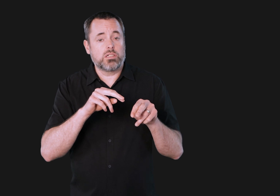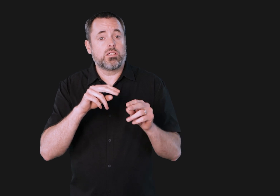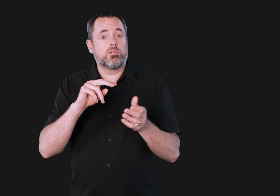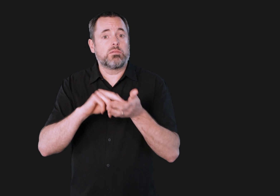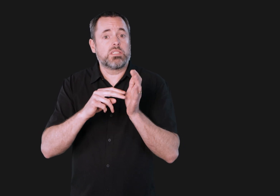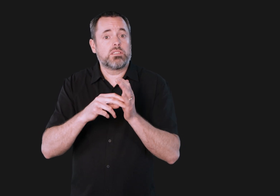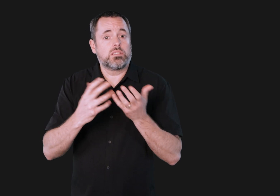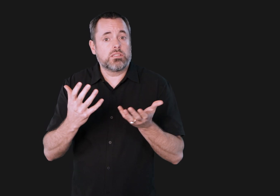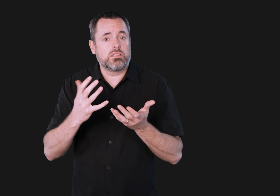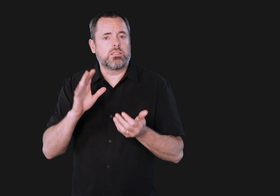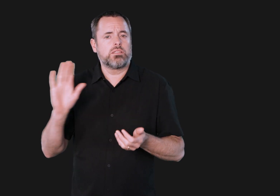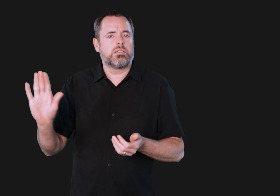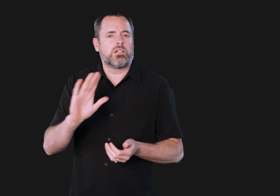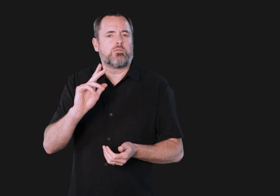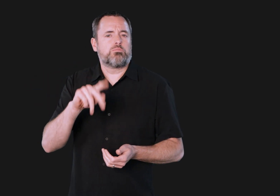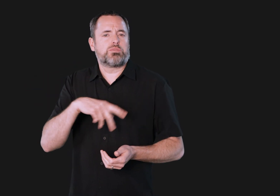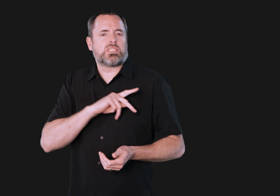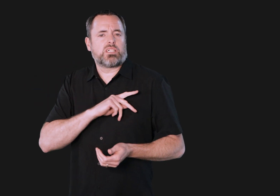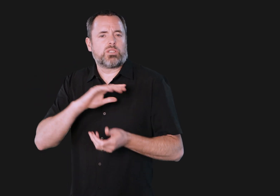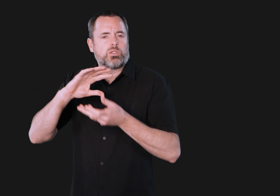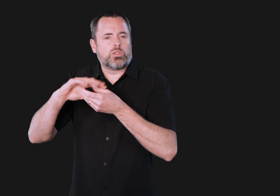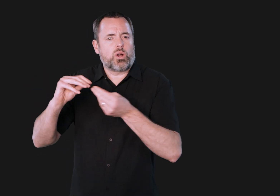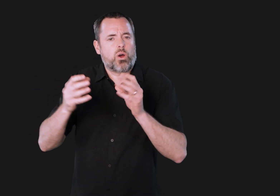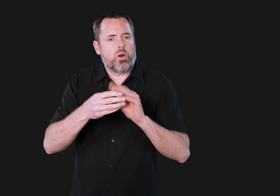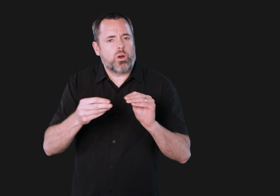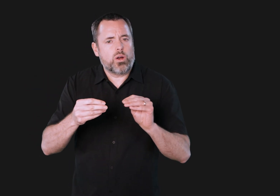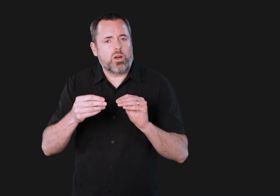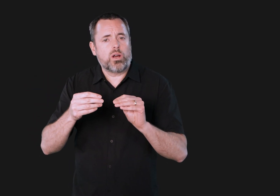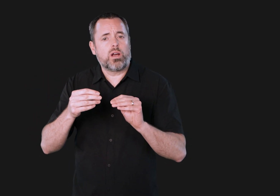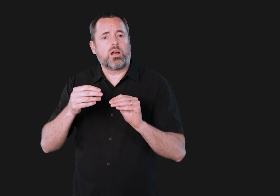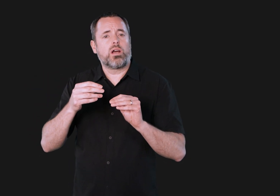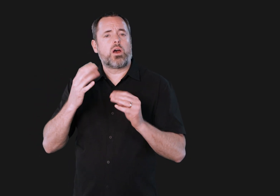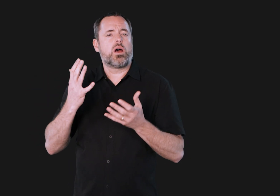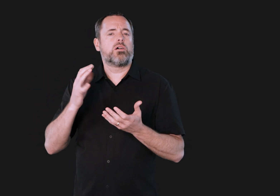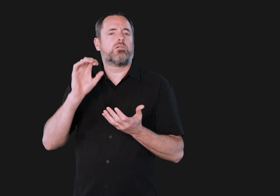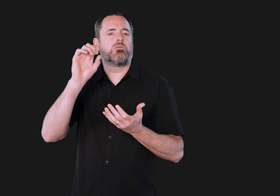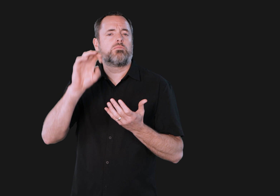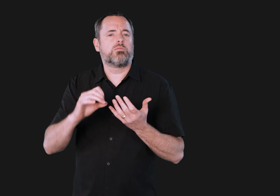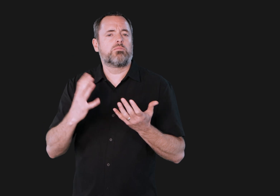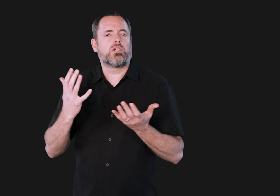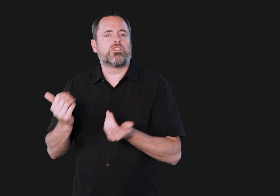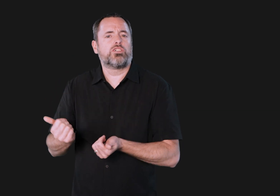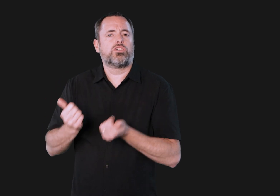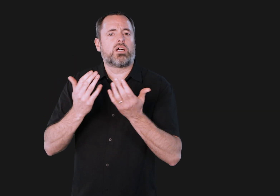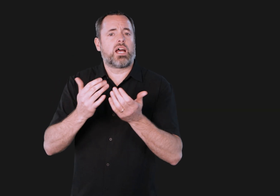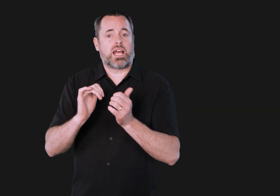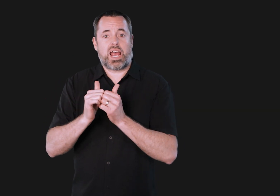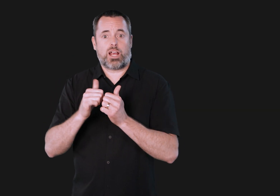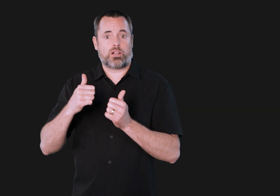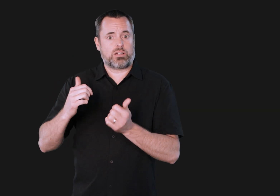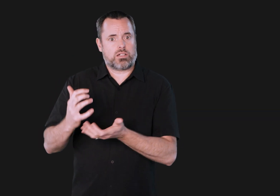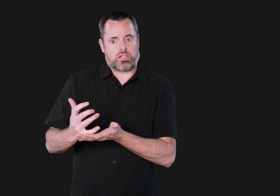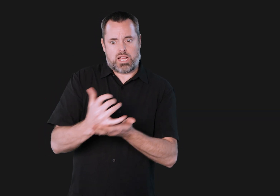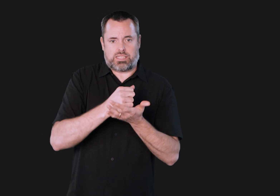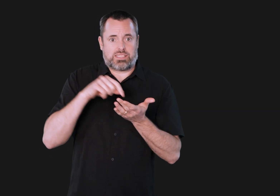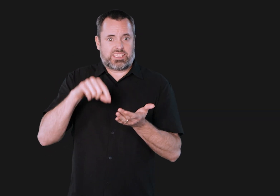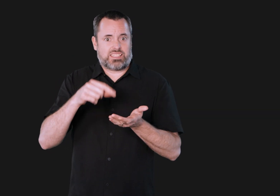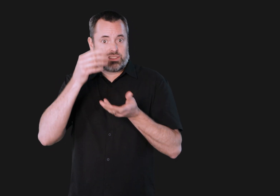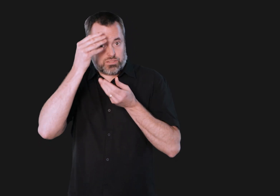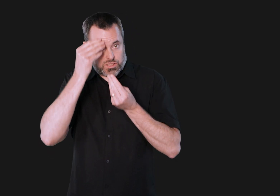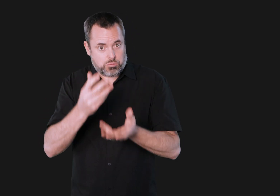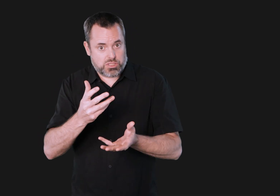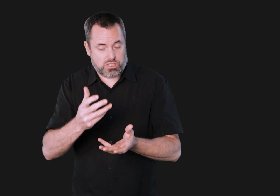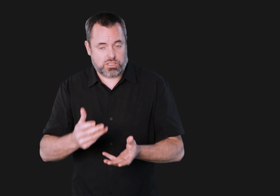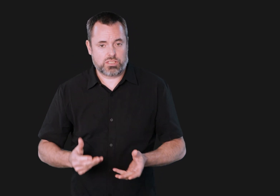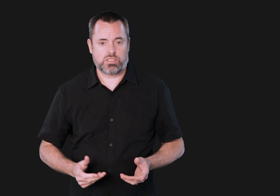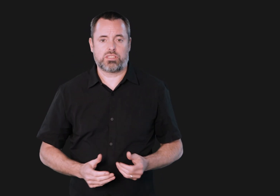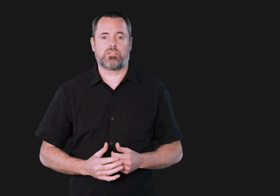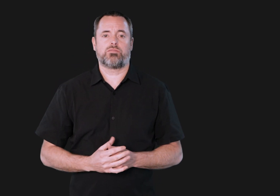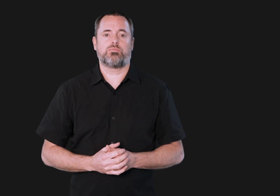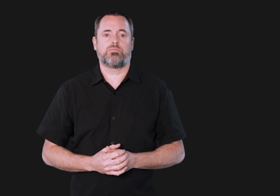This could include personal stories from people with disabilities. Here are some suggestions of how to collect this information.